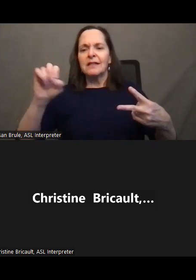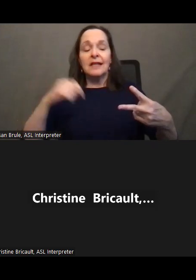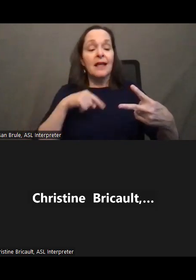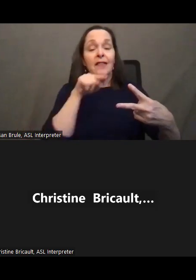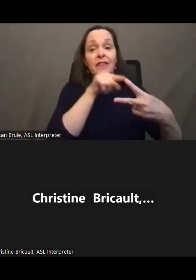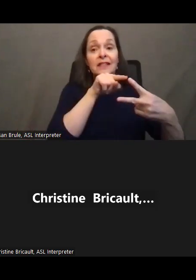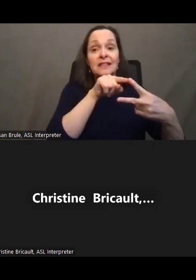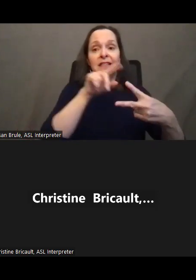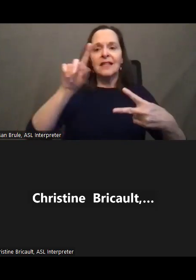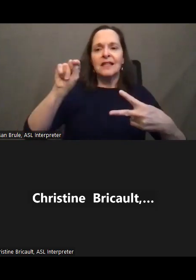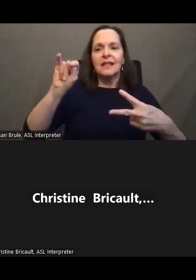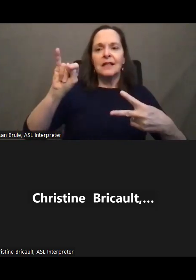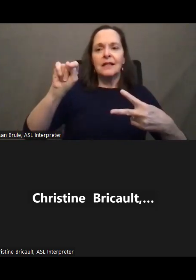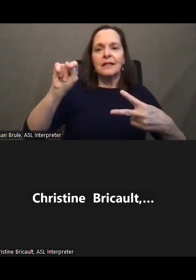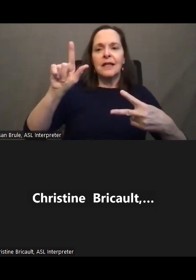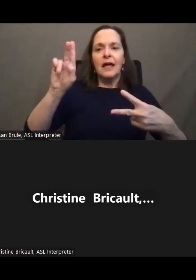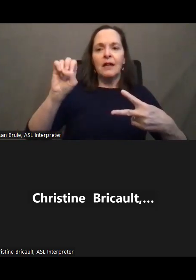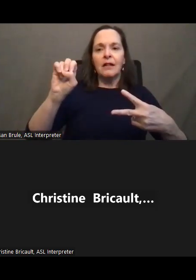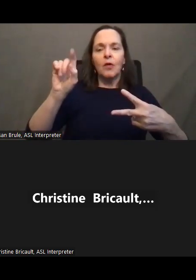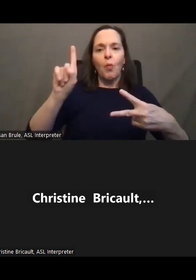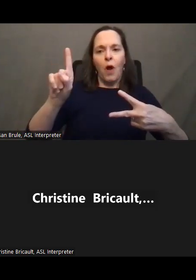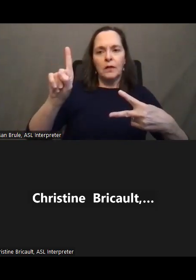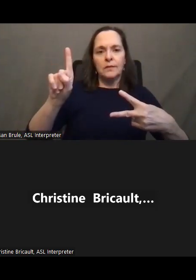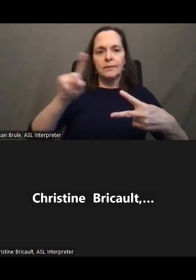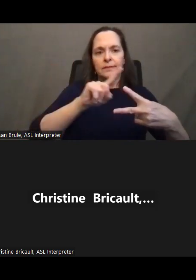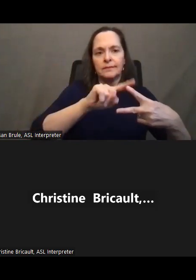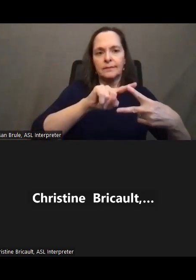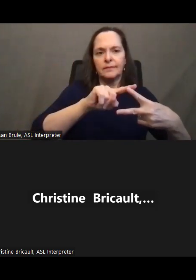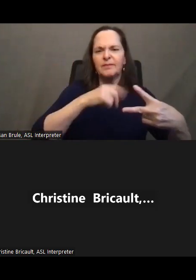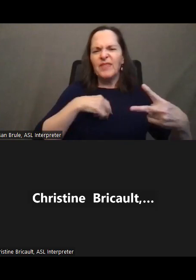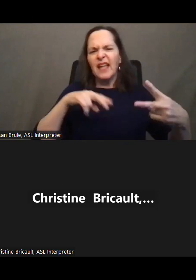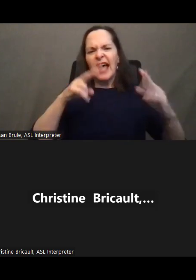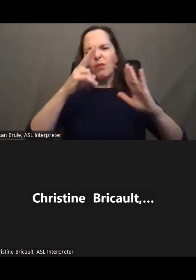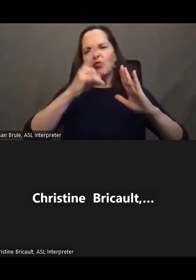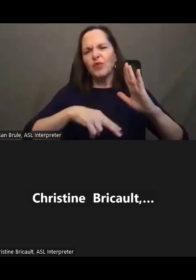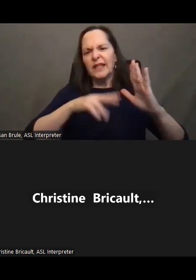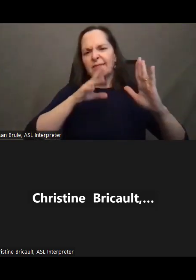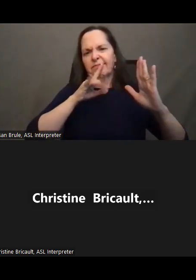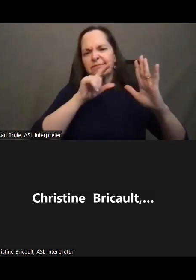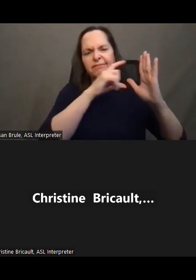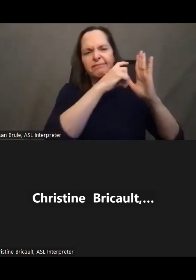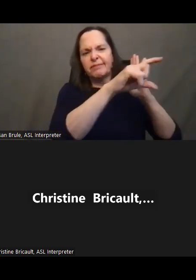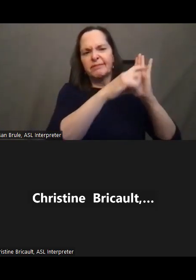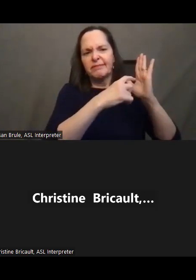And the ADA prohibits employers from discriminating against